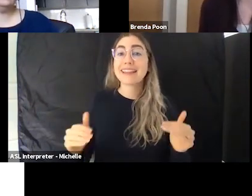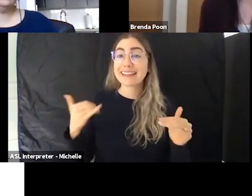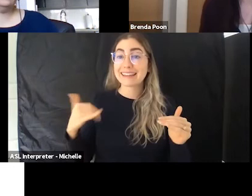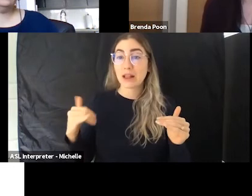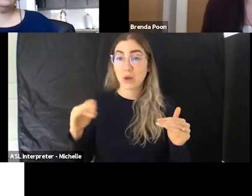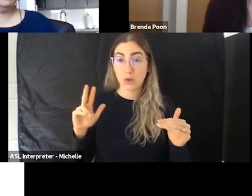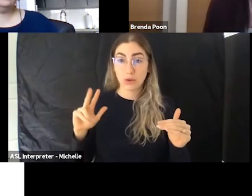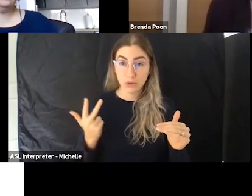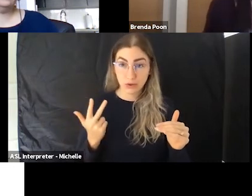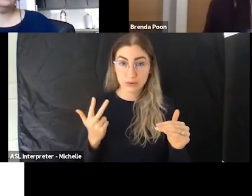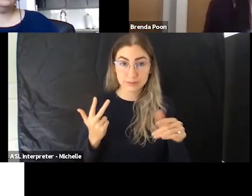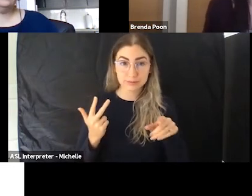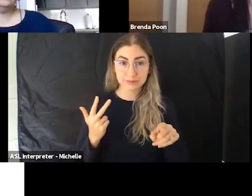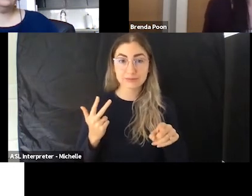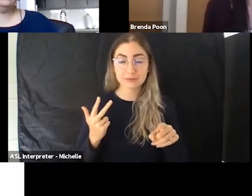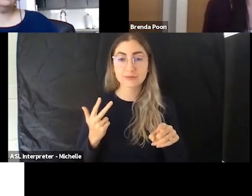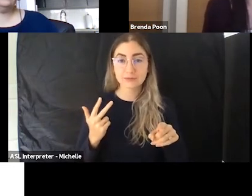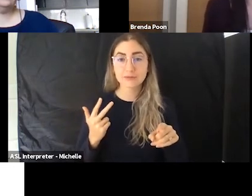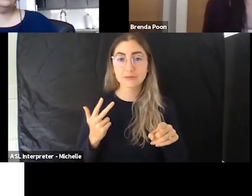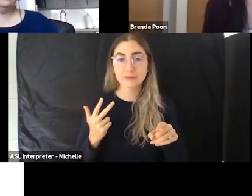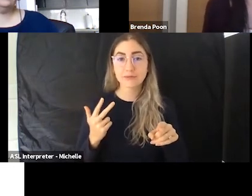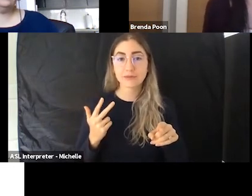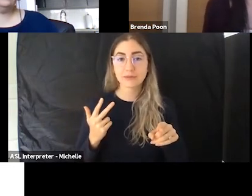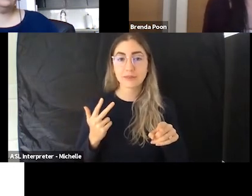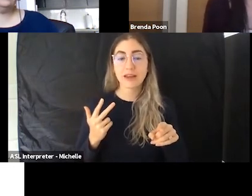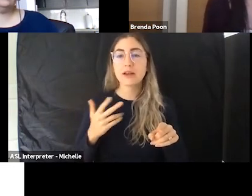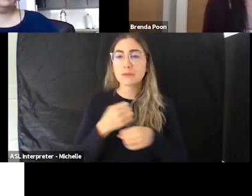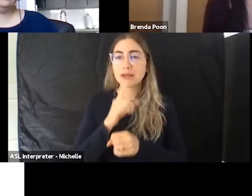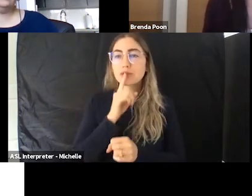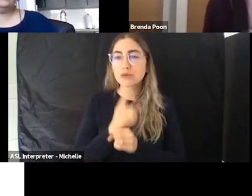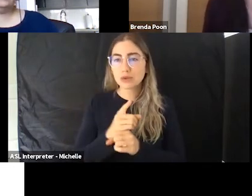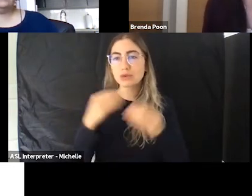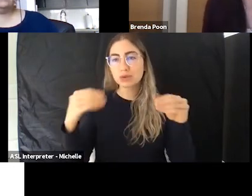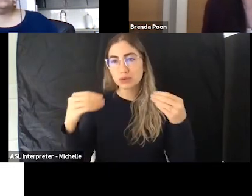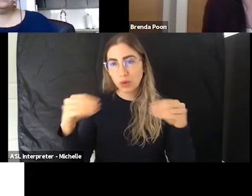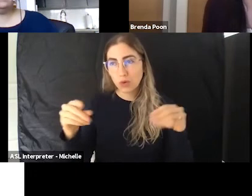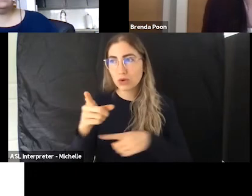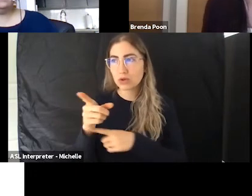SOME TIPS THAT LORIENNE MENTIONED, THIRD , OTHER WAYS TO ENSURE STORES ARE MEETING PUBLIC HEALTH AND SAFETY GUIDELINES